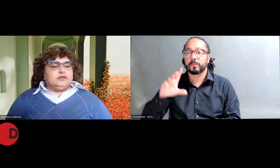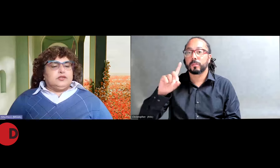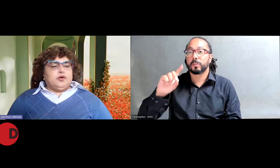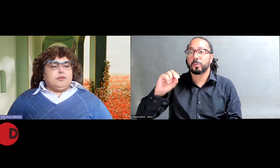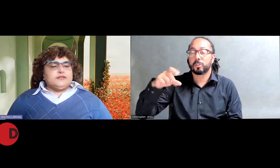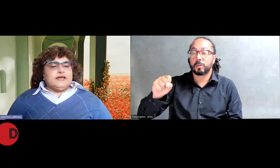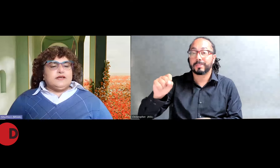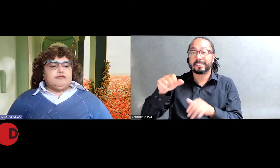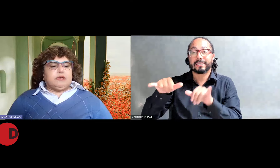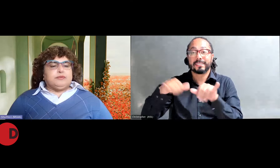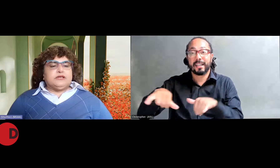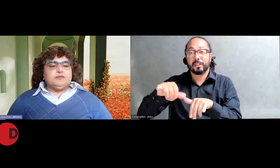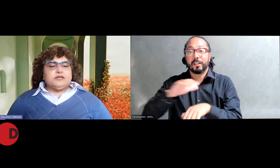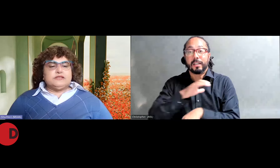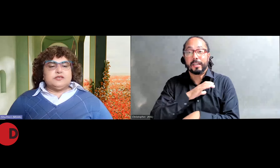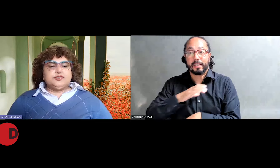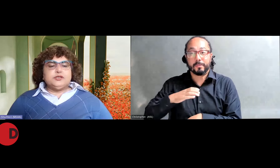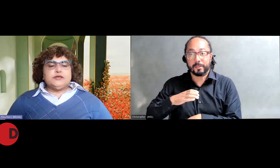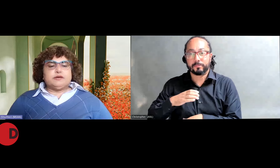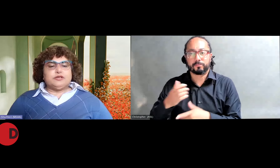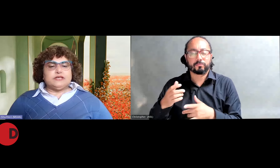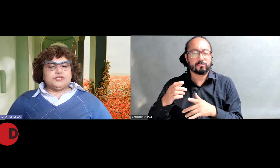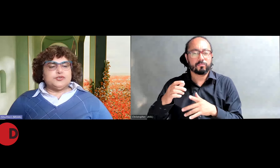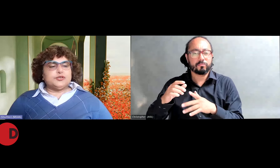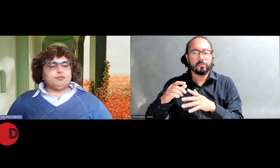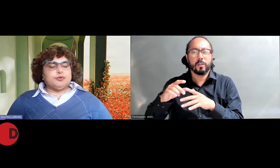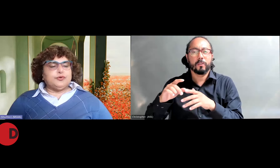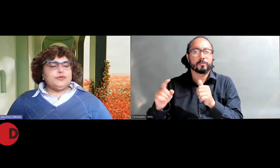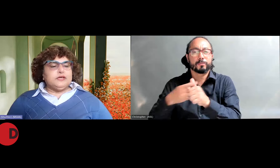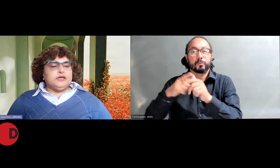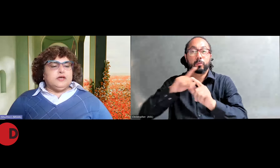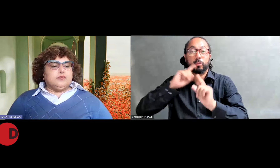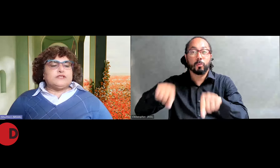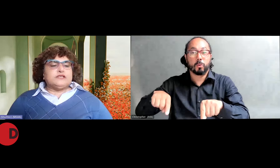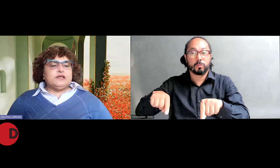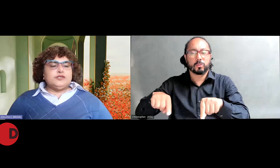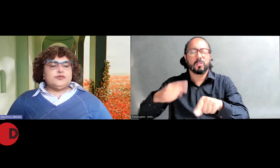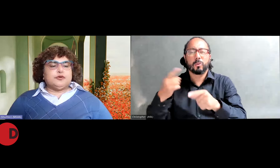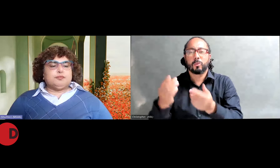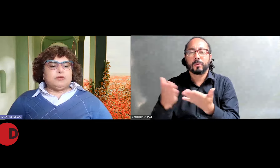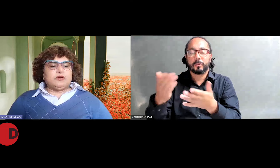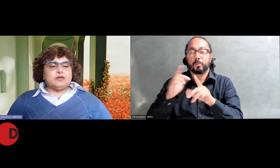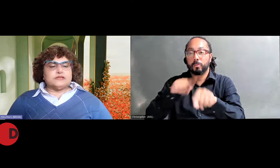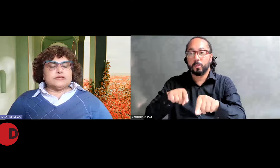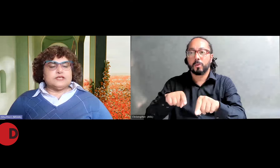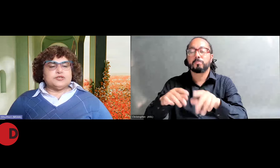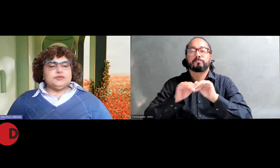The DoPS Standards Development Committee’s initial recommendations report